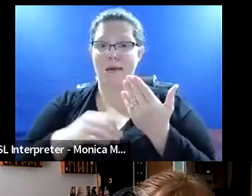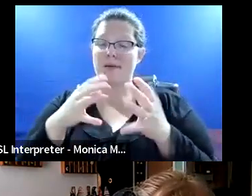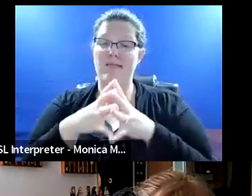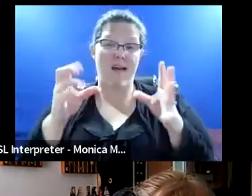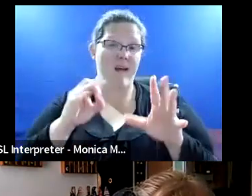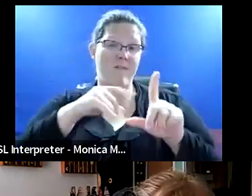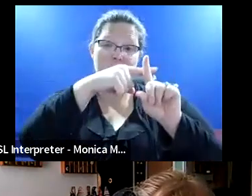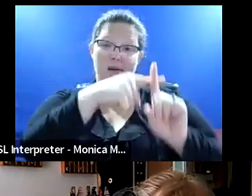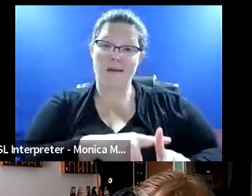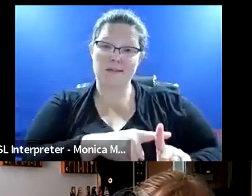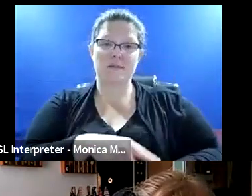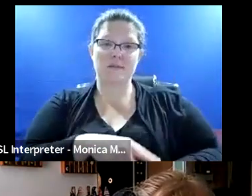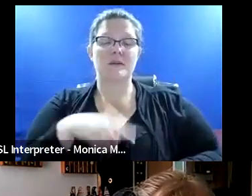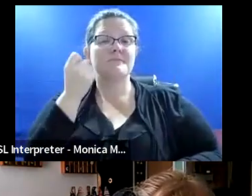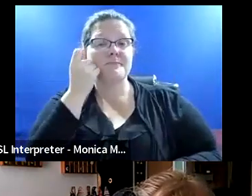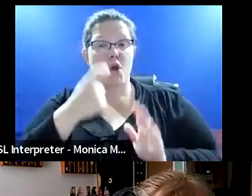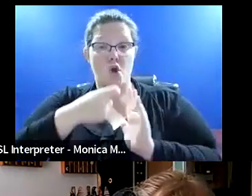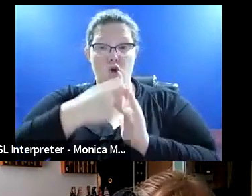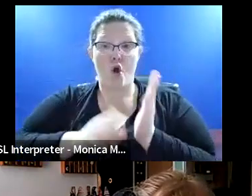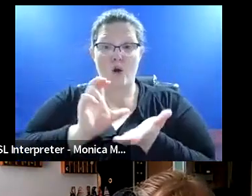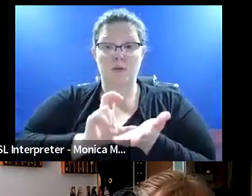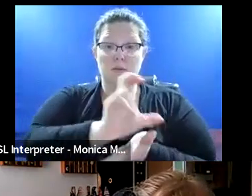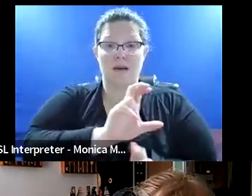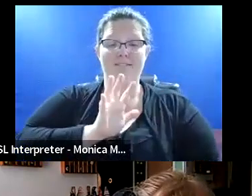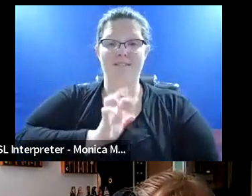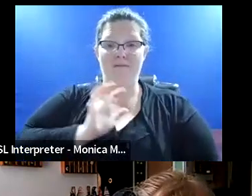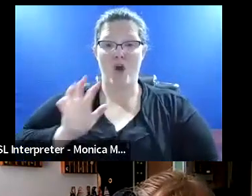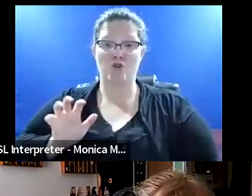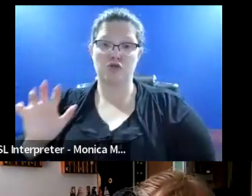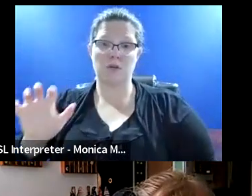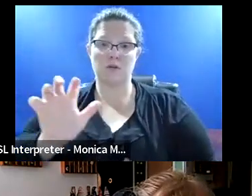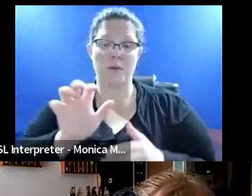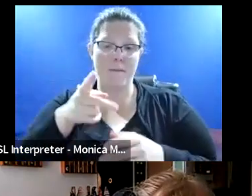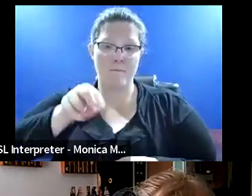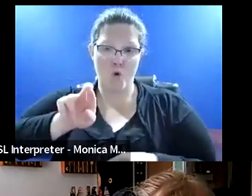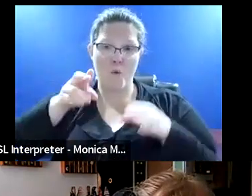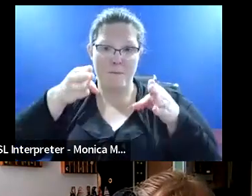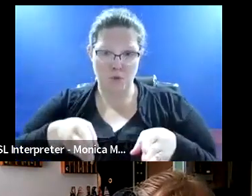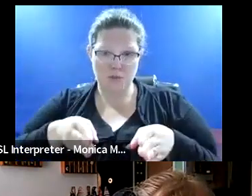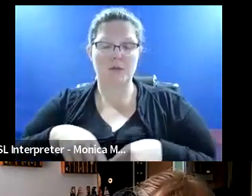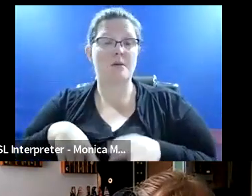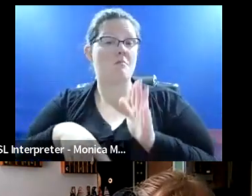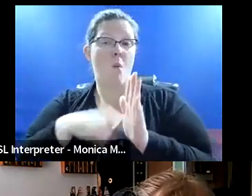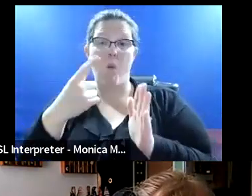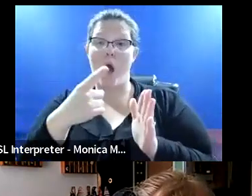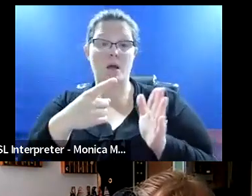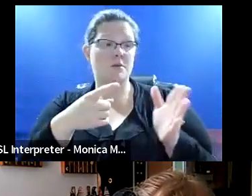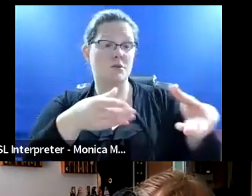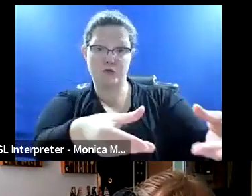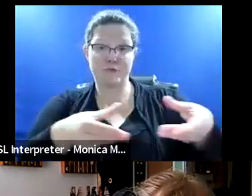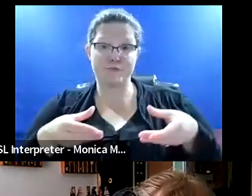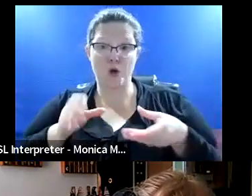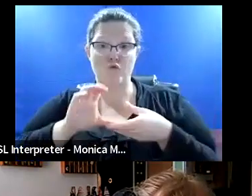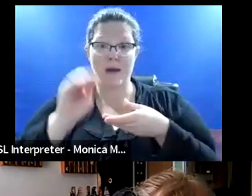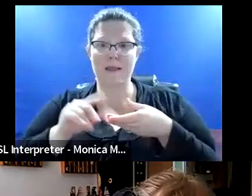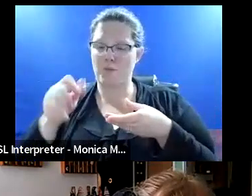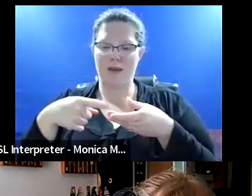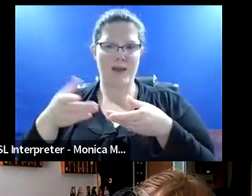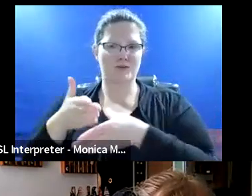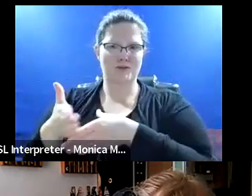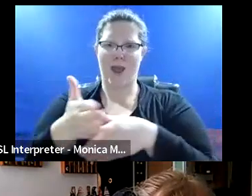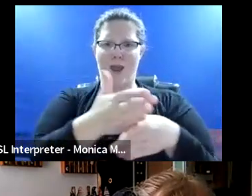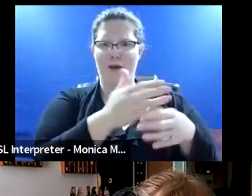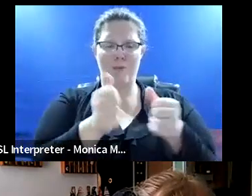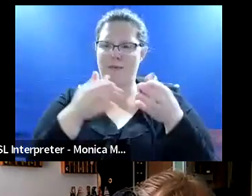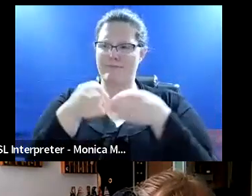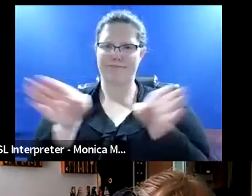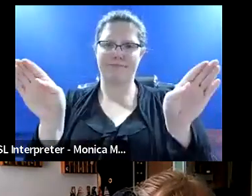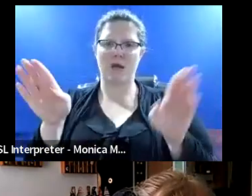SO IT'S A GREAT STARTING POINT WITH A TEN WEEK BUILT IN ALREADY CREATED PLAIN LANGUAGE CURRICULUM.